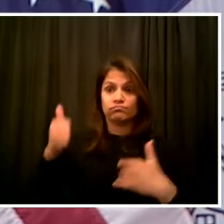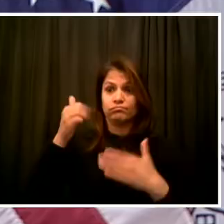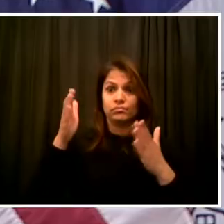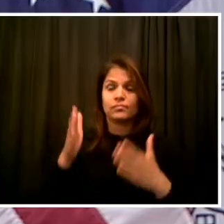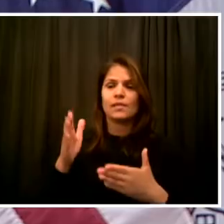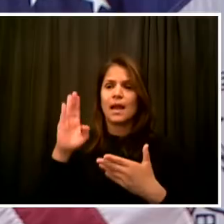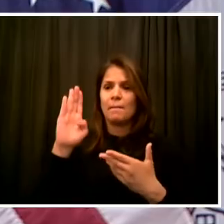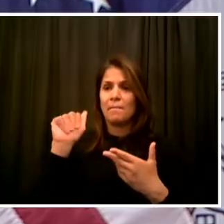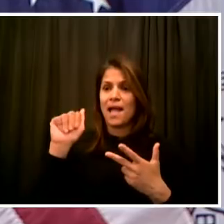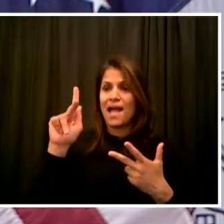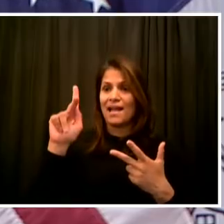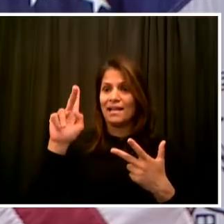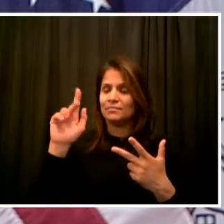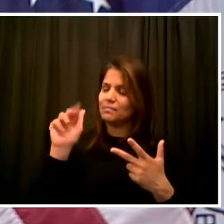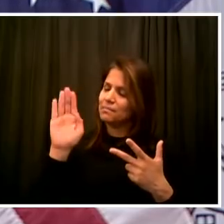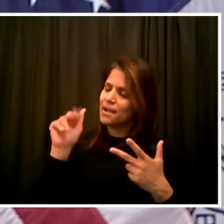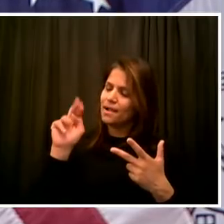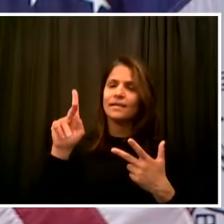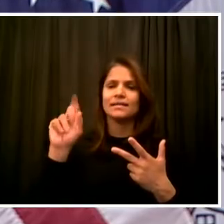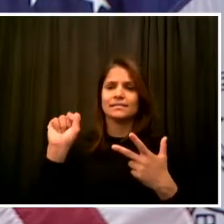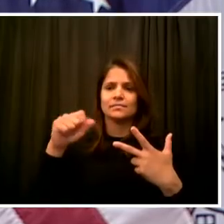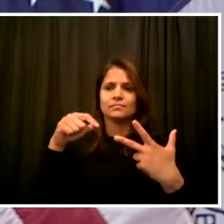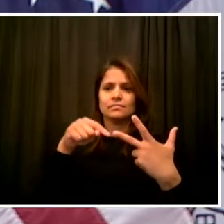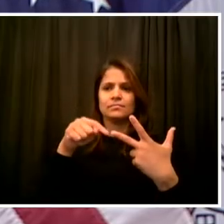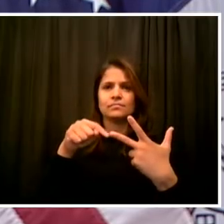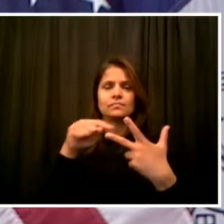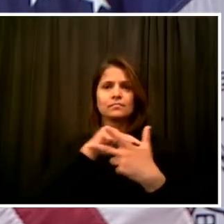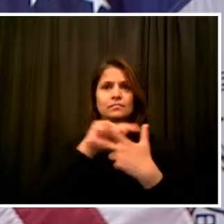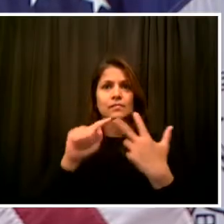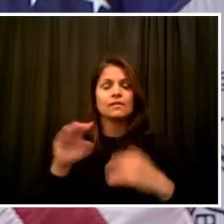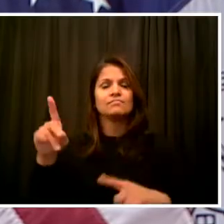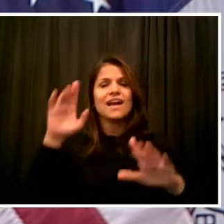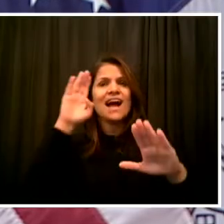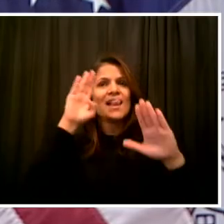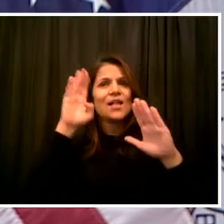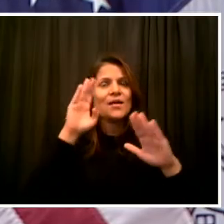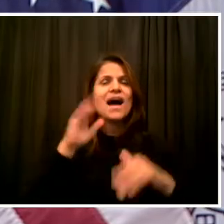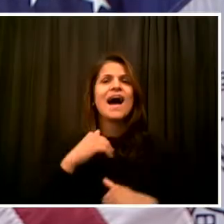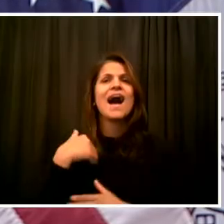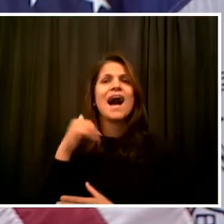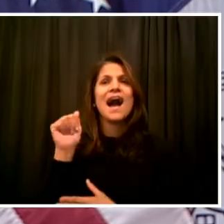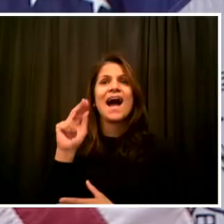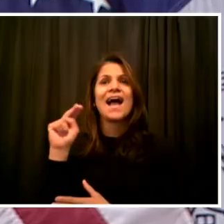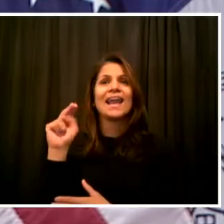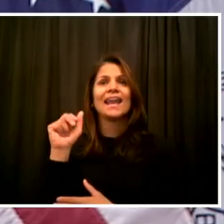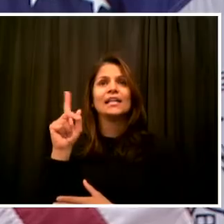DOING, ANDREW? HANGING IN THERE. ALL RIGHT. POSITIVE SPIRIT. MY FIRST